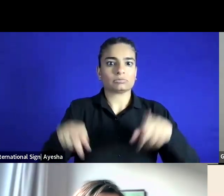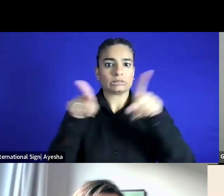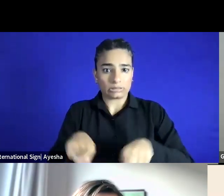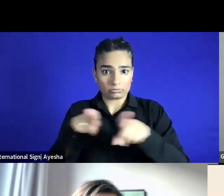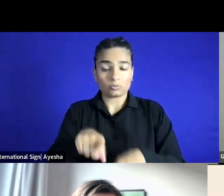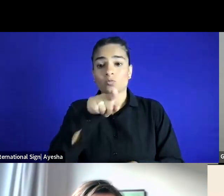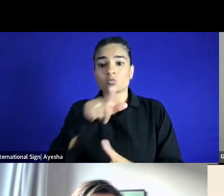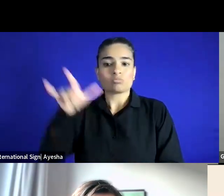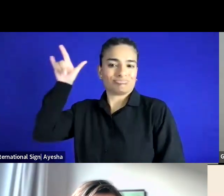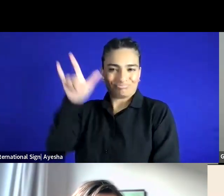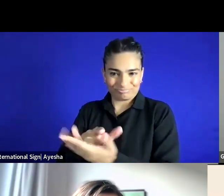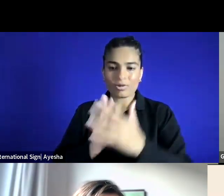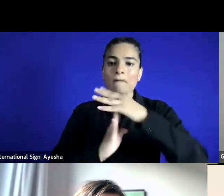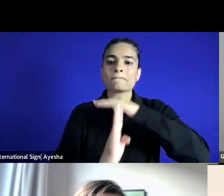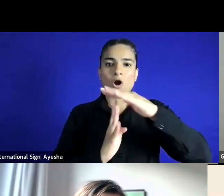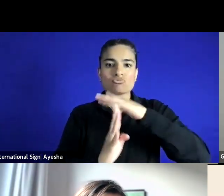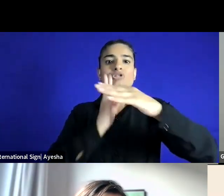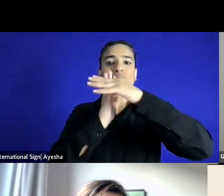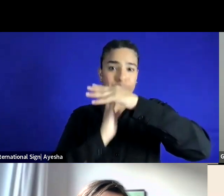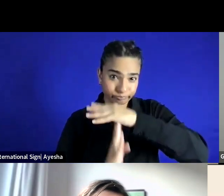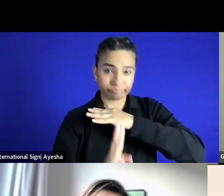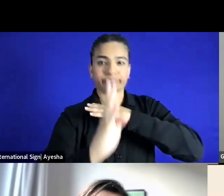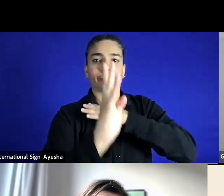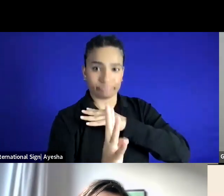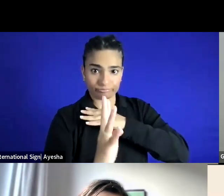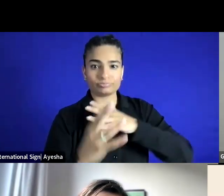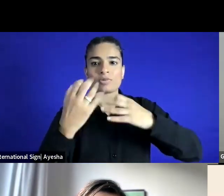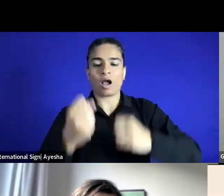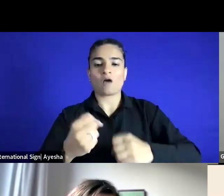people from certain countries would also have to go through a health check.